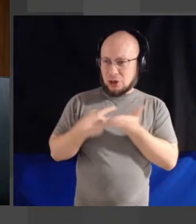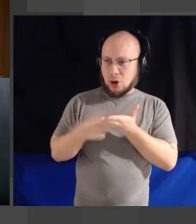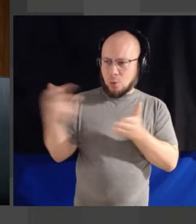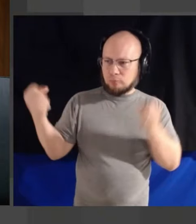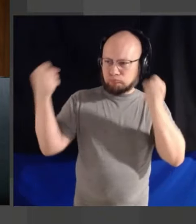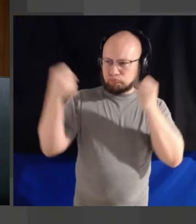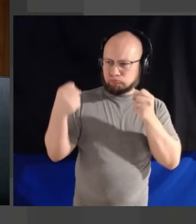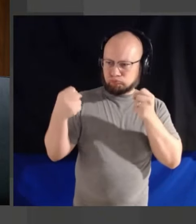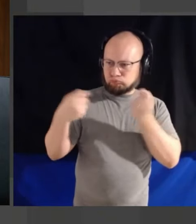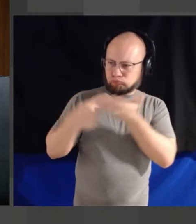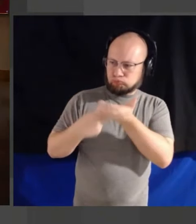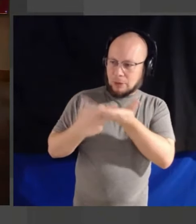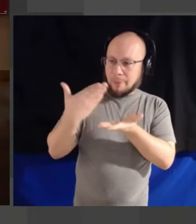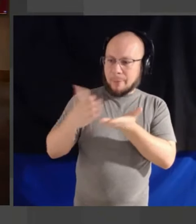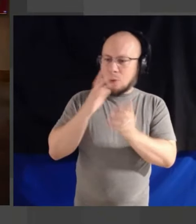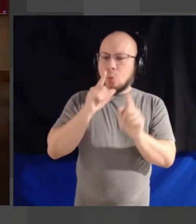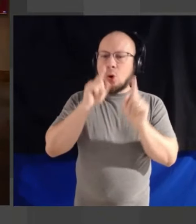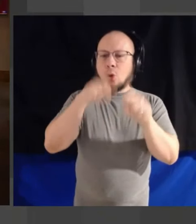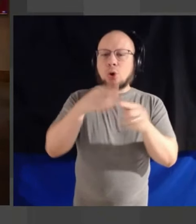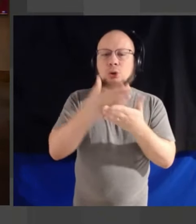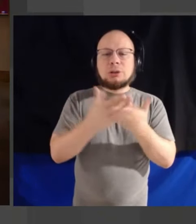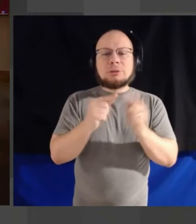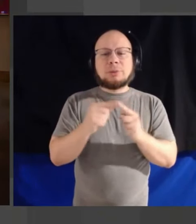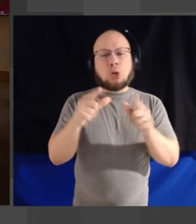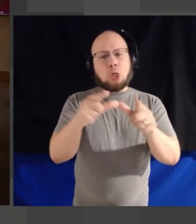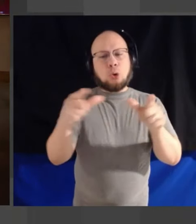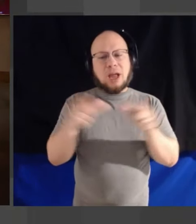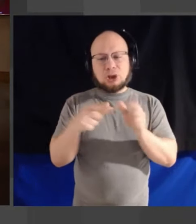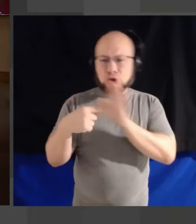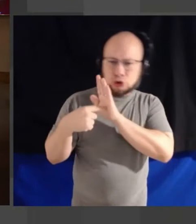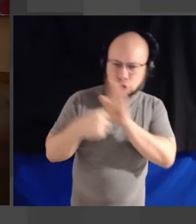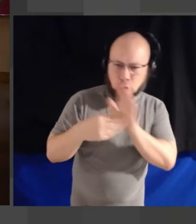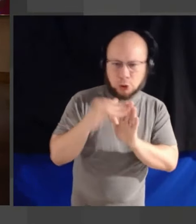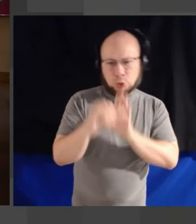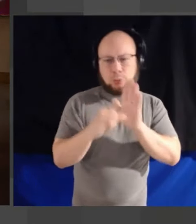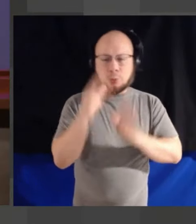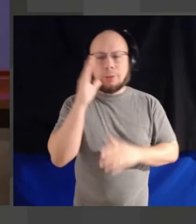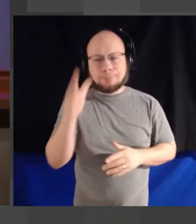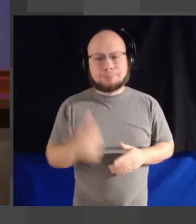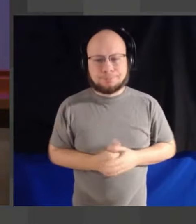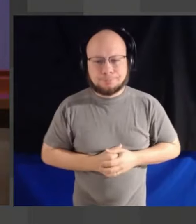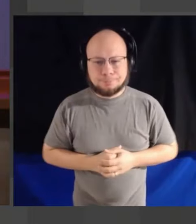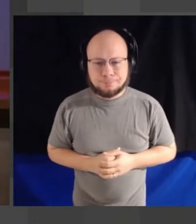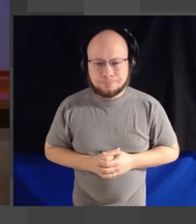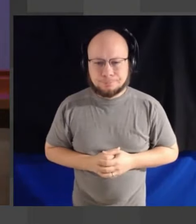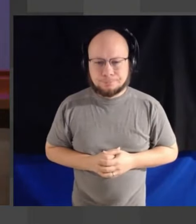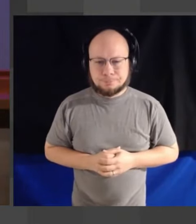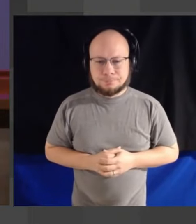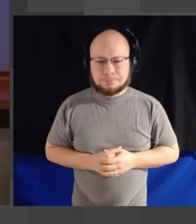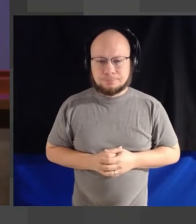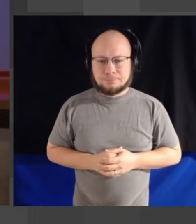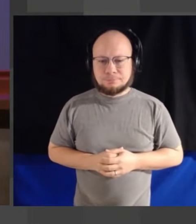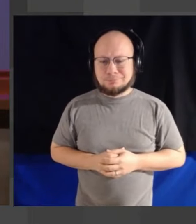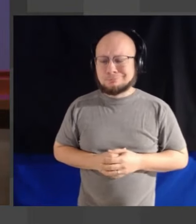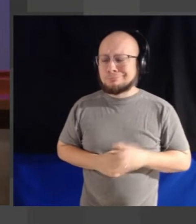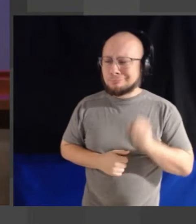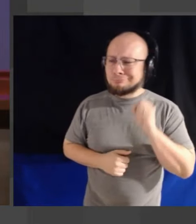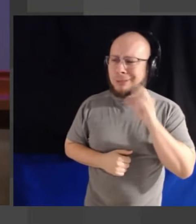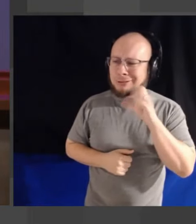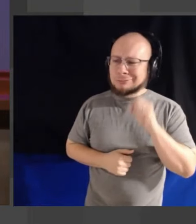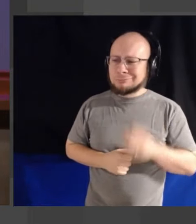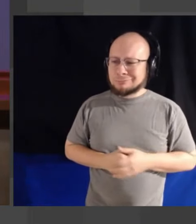DIDIRE -- DEV DIARY.